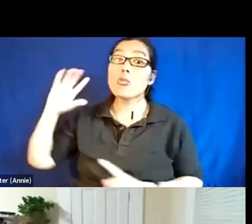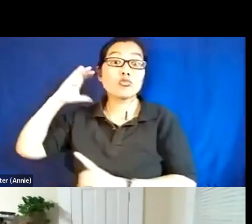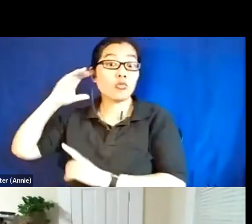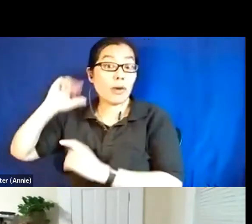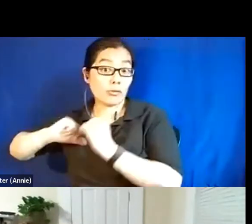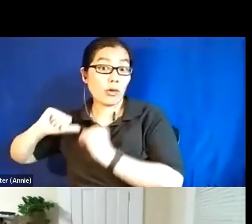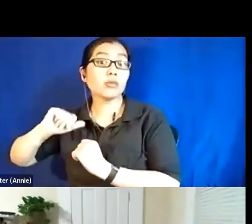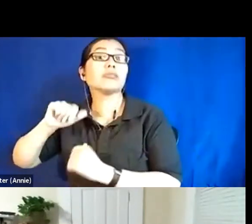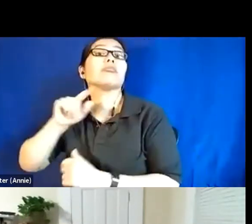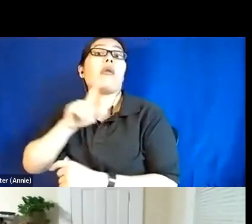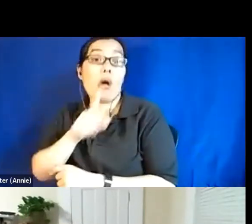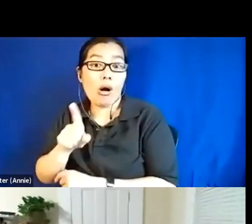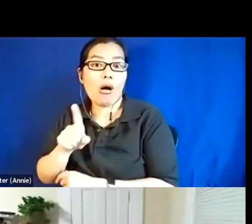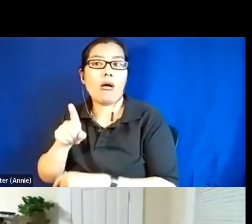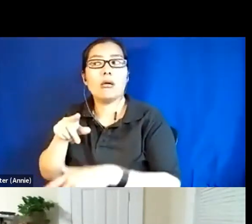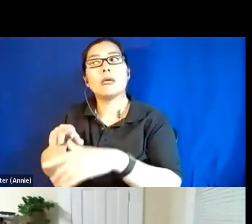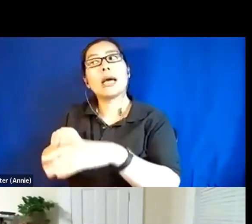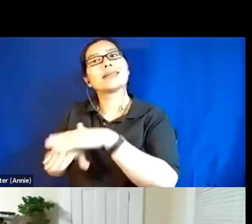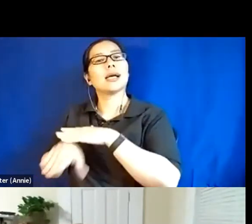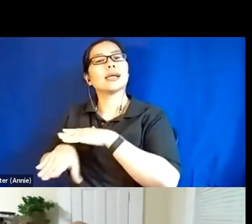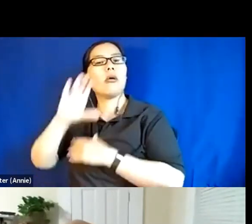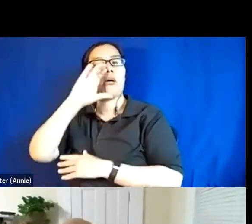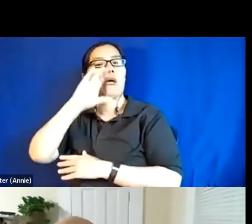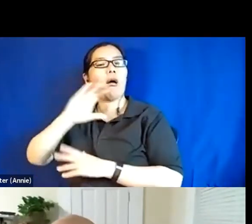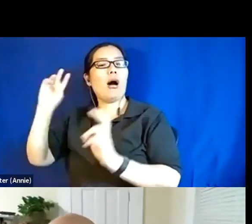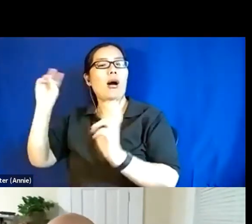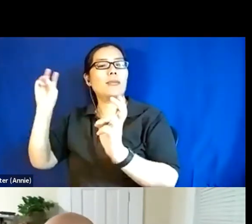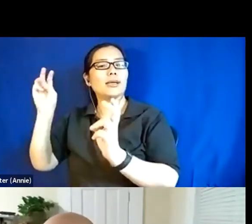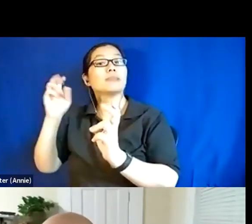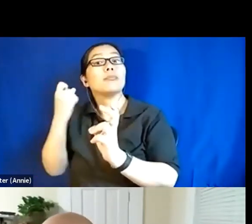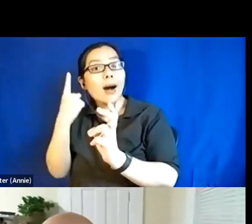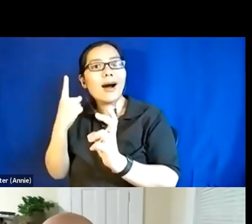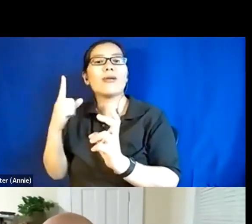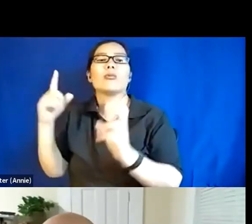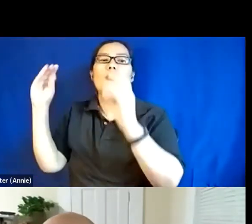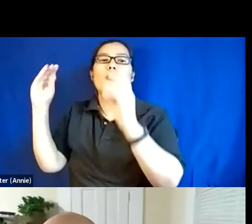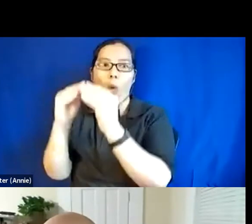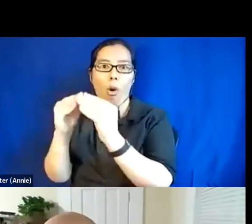go further is what I' m getting from that. Yeah? Darren DeFrain: Yeah.